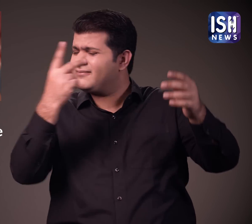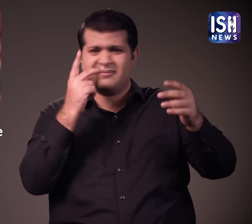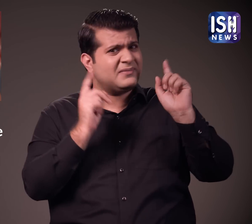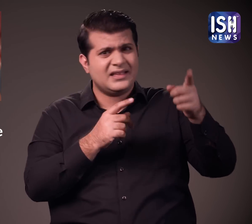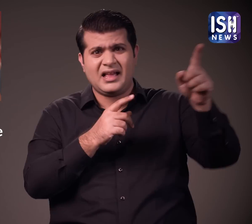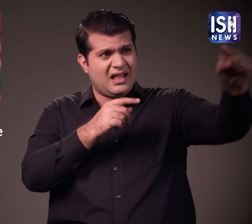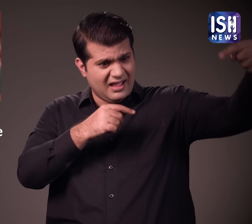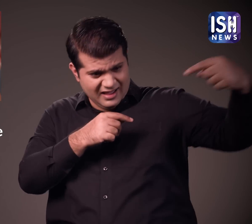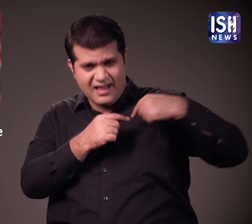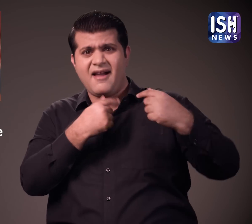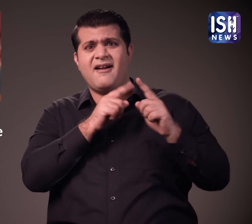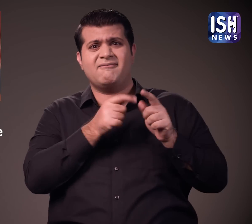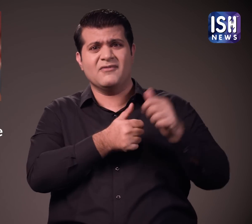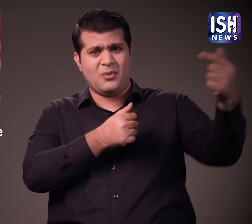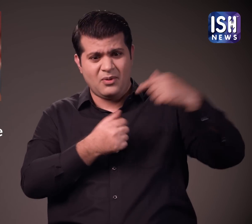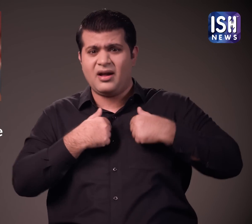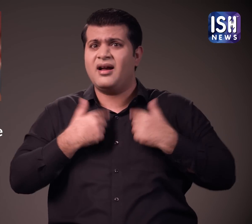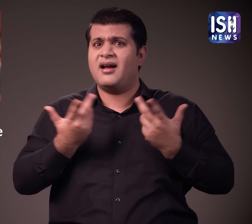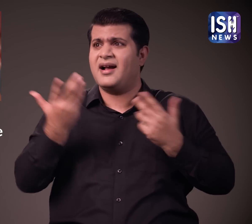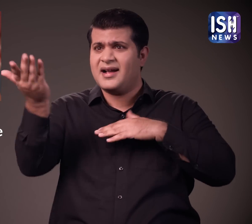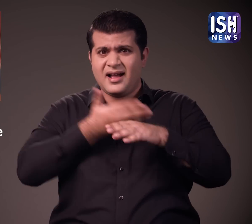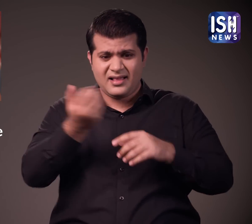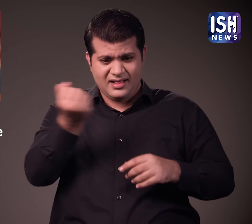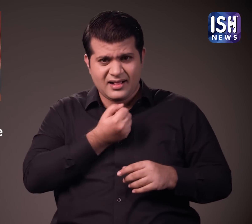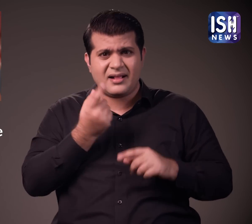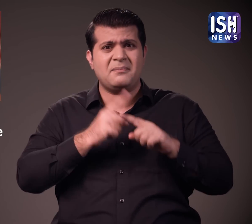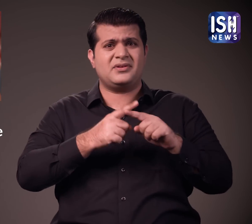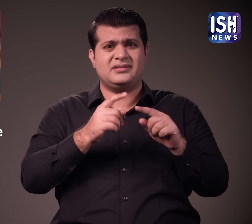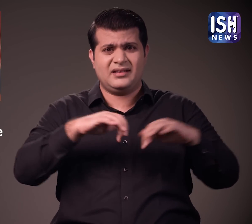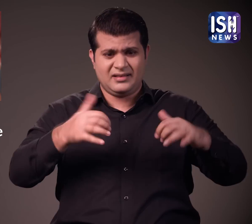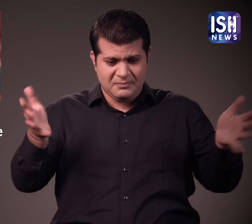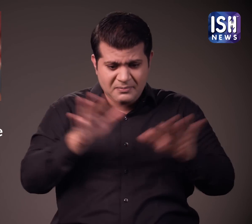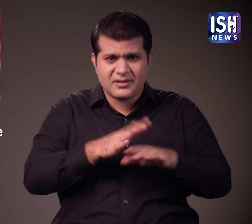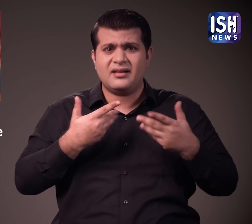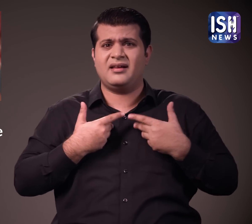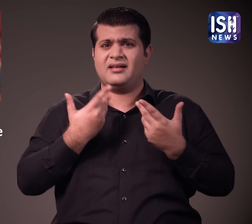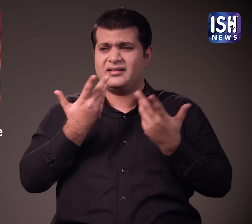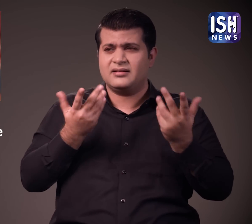You musgt go and check. He might follow me here. He trie to kill me and bury me."